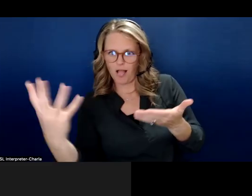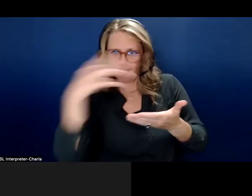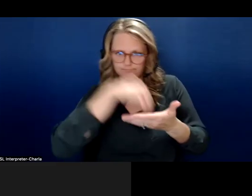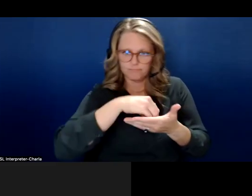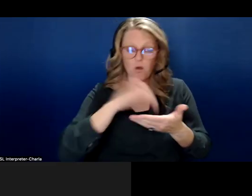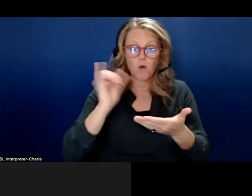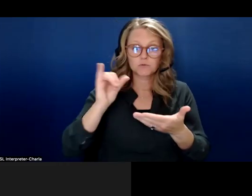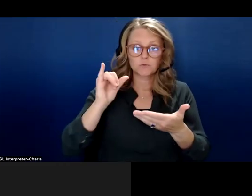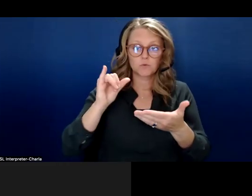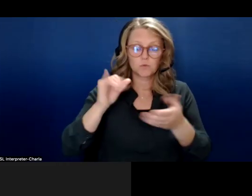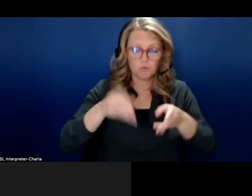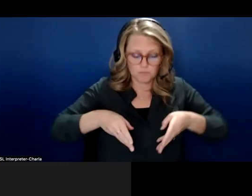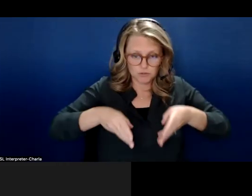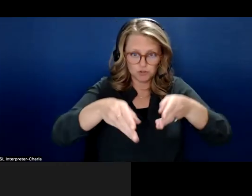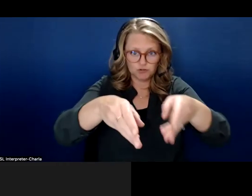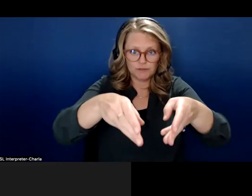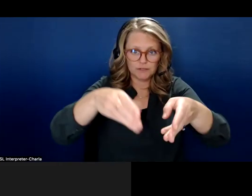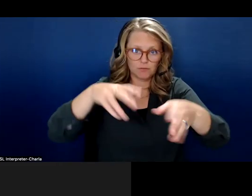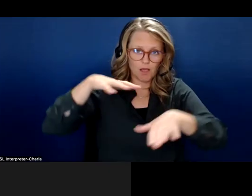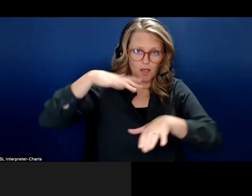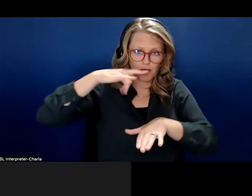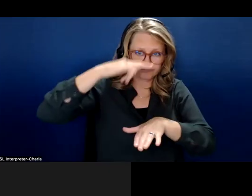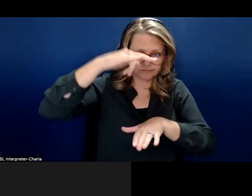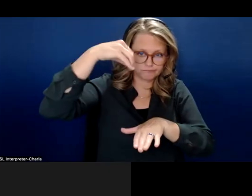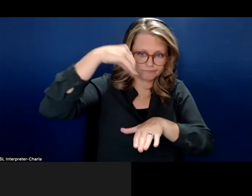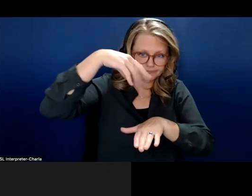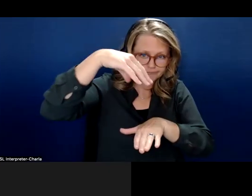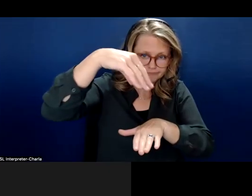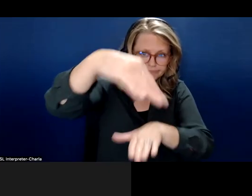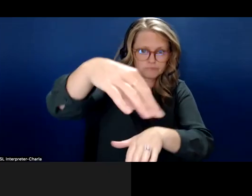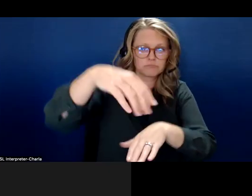as well as geographic information system-based information